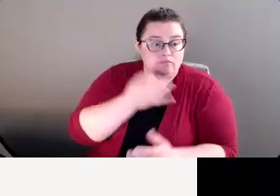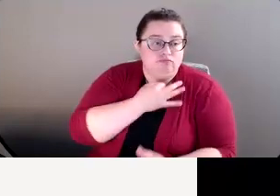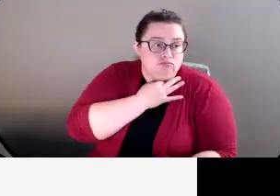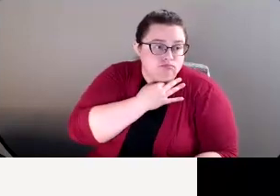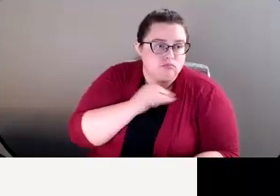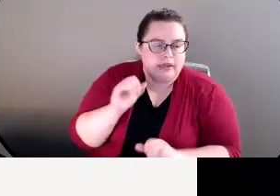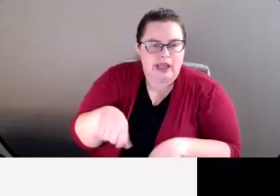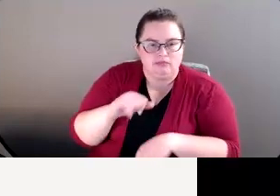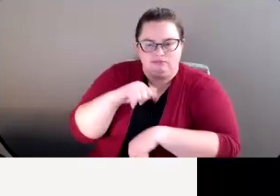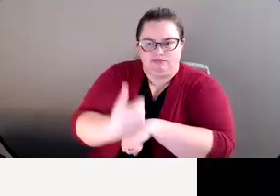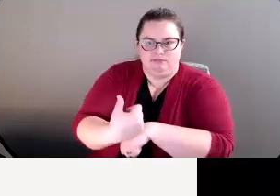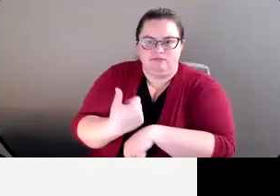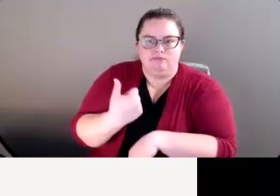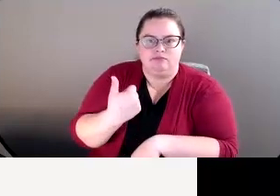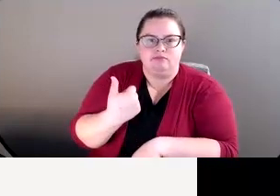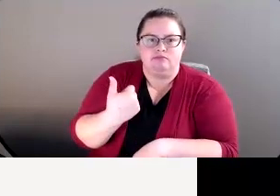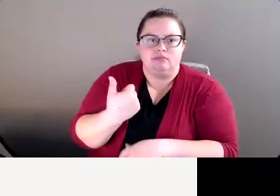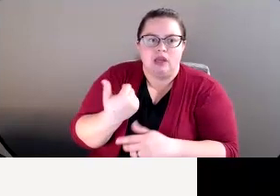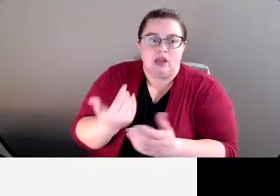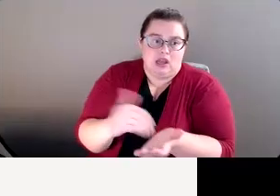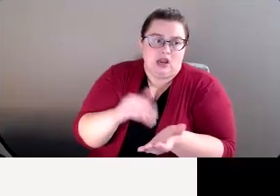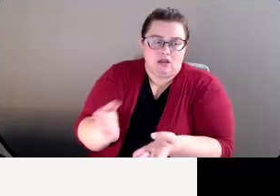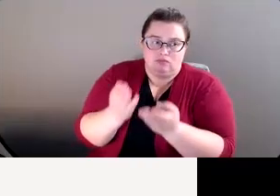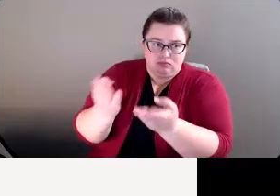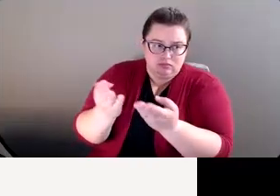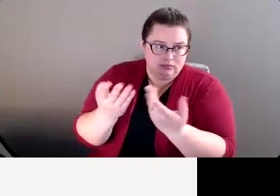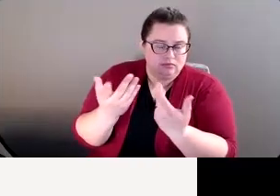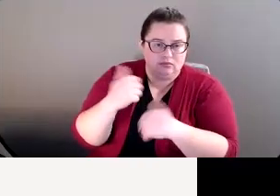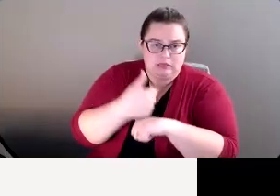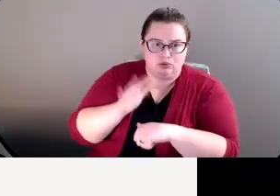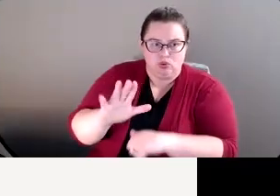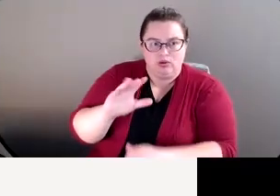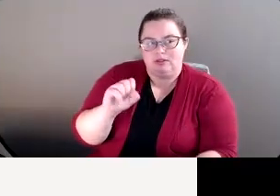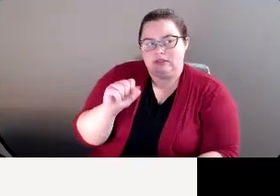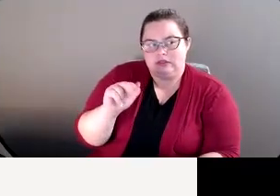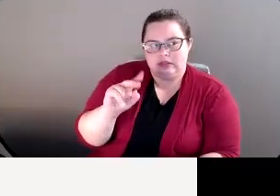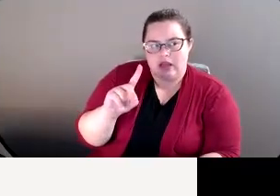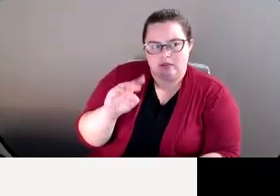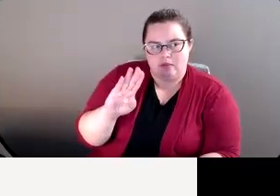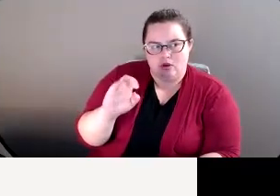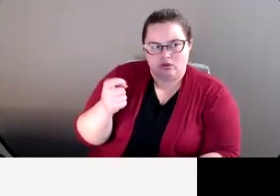And again I recommend you enable it in your sandbox and not in a class where you have students.